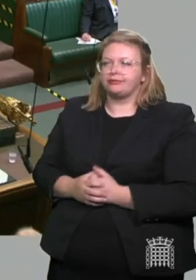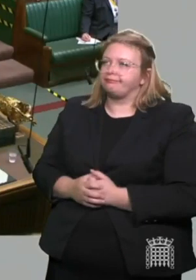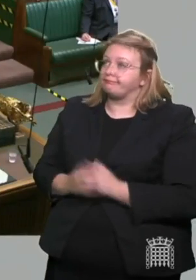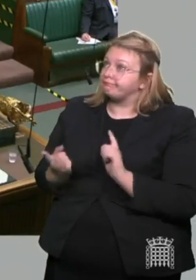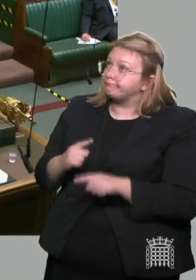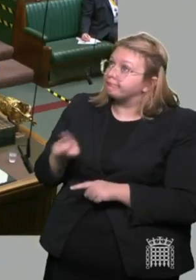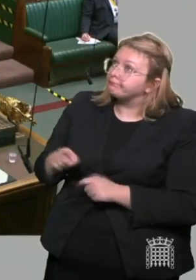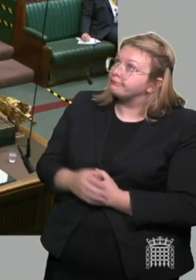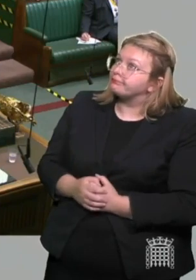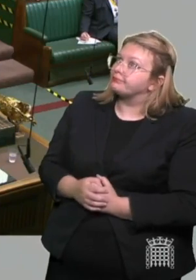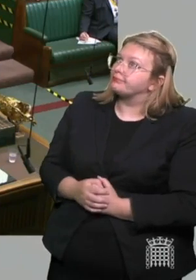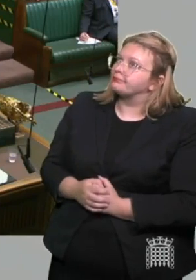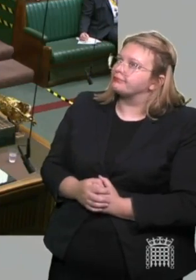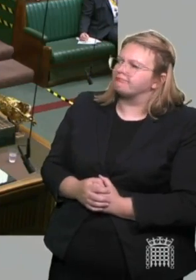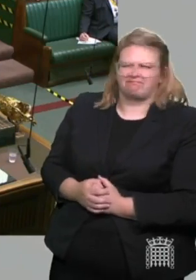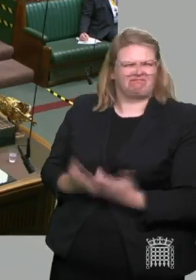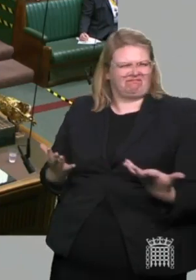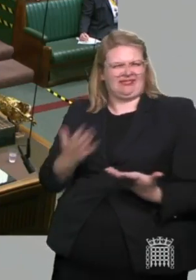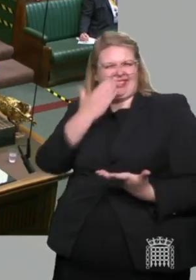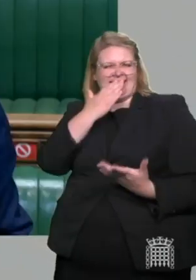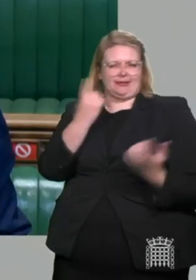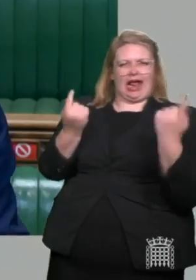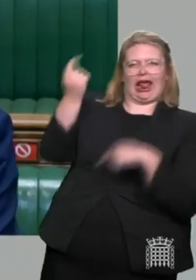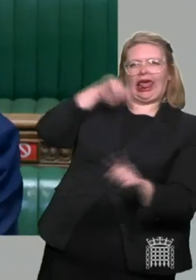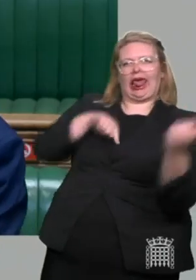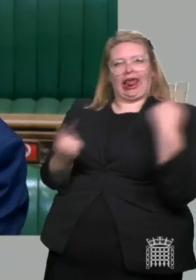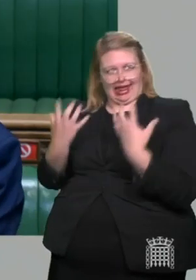Well, somebody here is not telling the truth. The House will have heard the